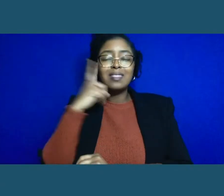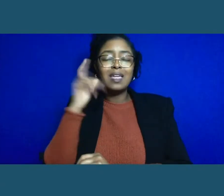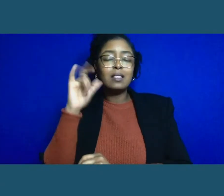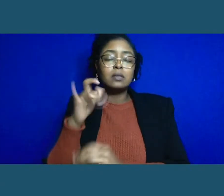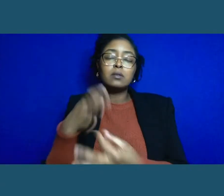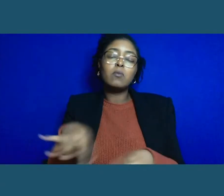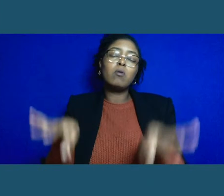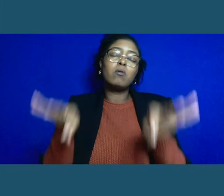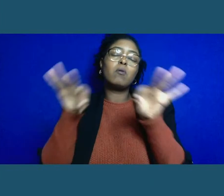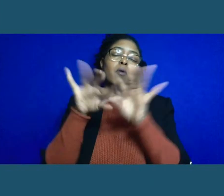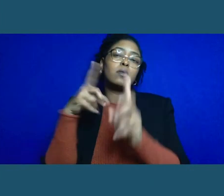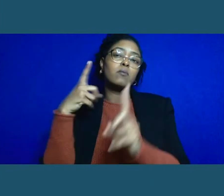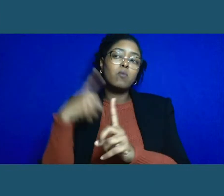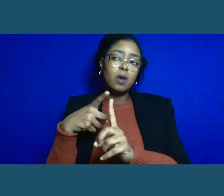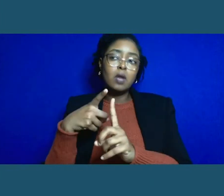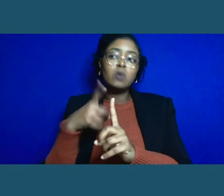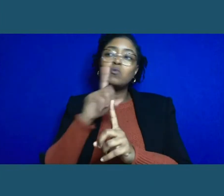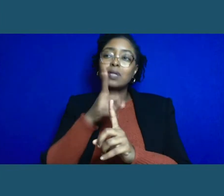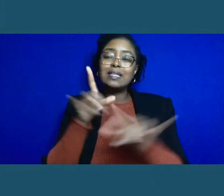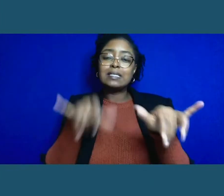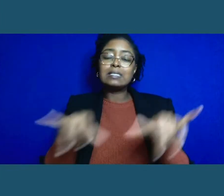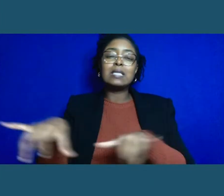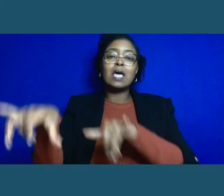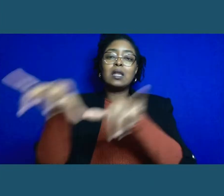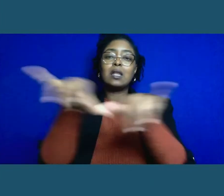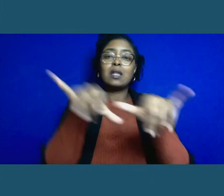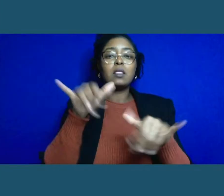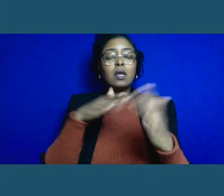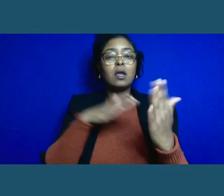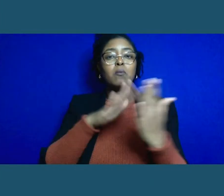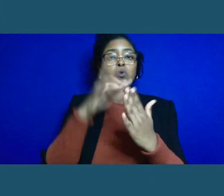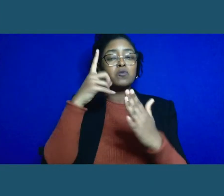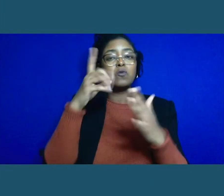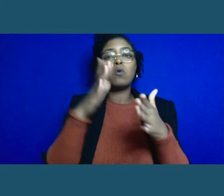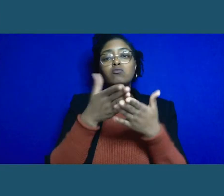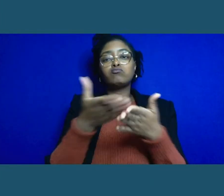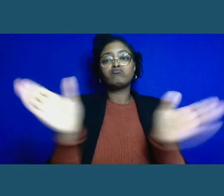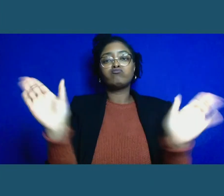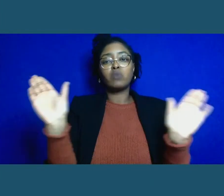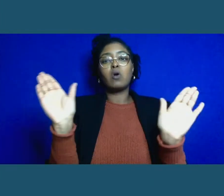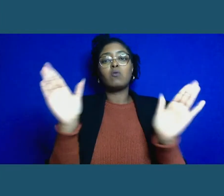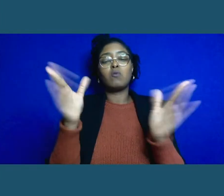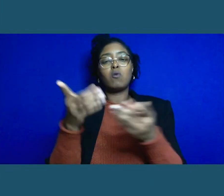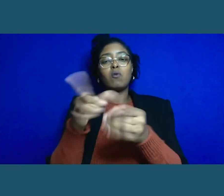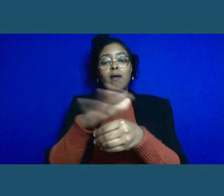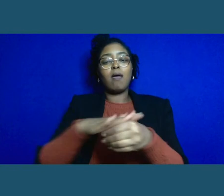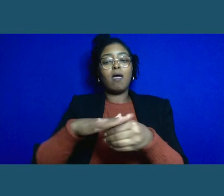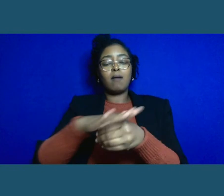making sure that things are okay . We see that as a really critical point. And really